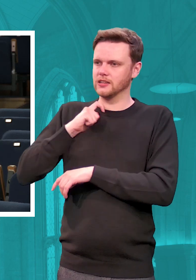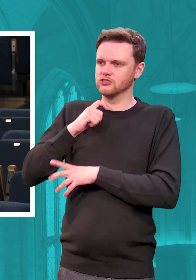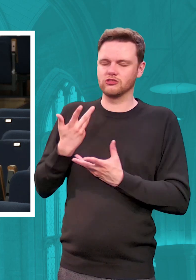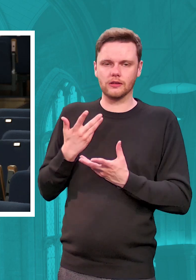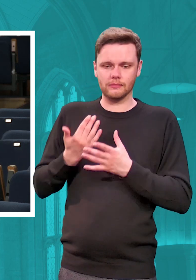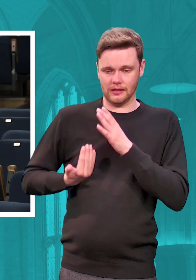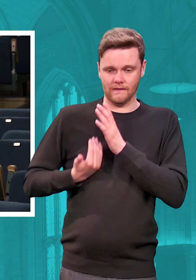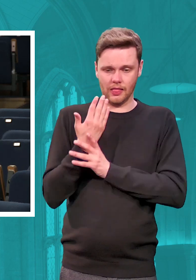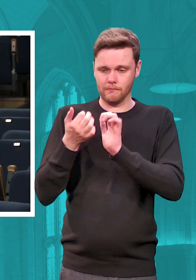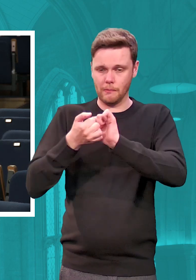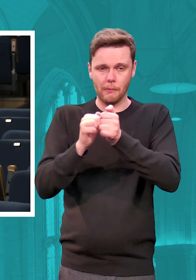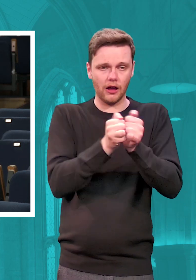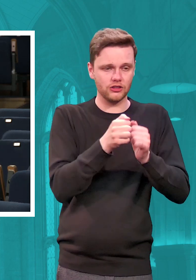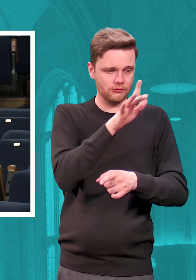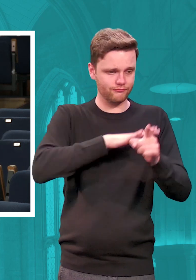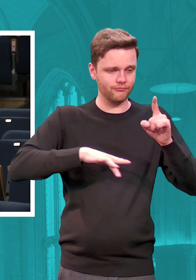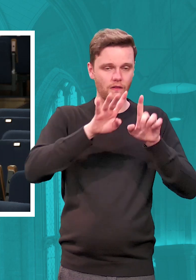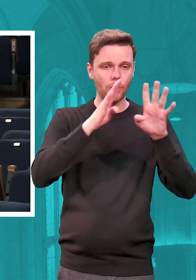across the world, or a new mission initiative at home.